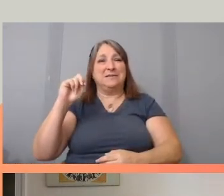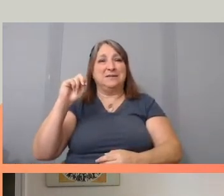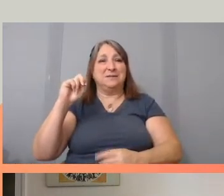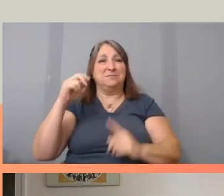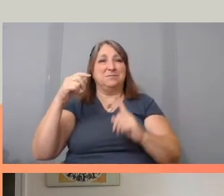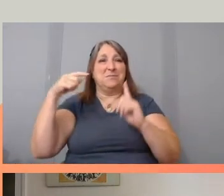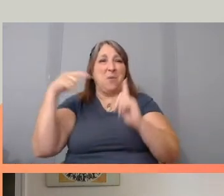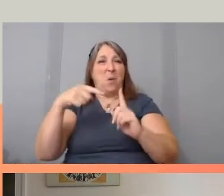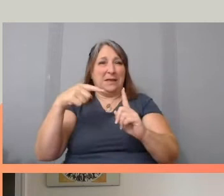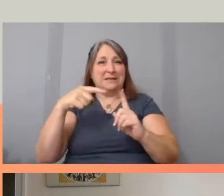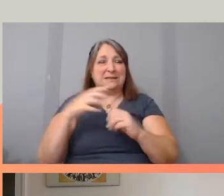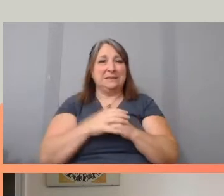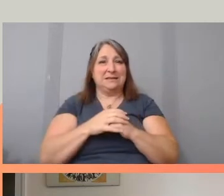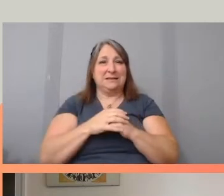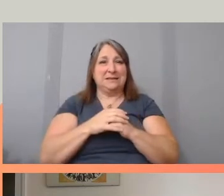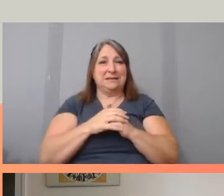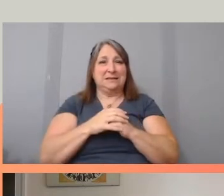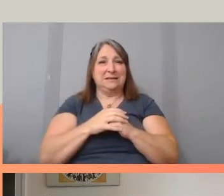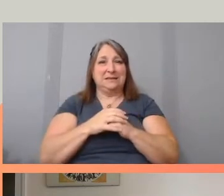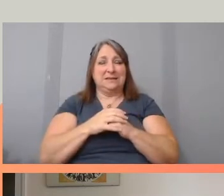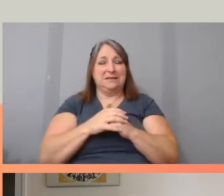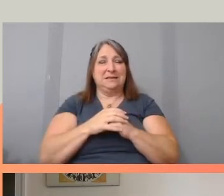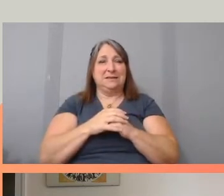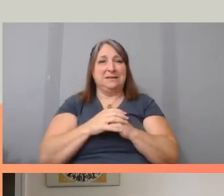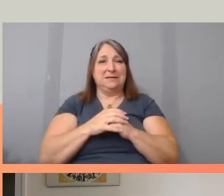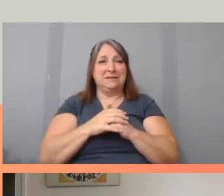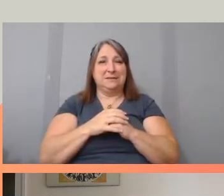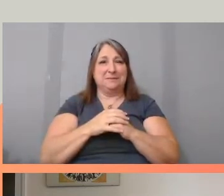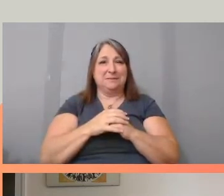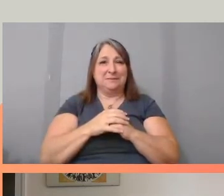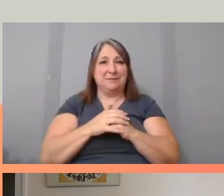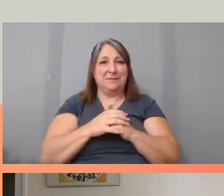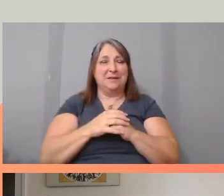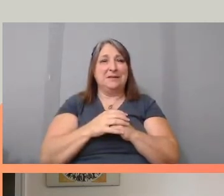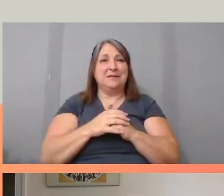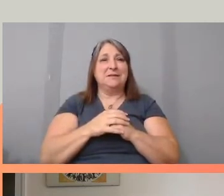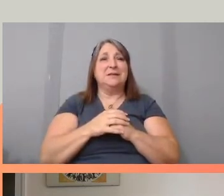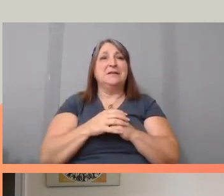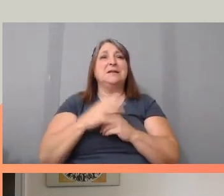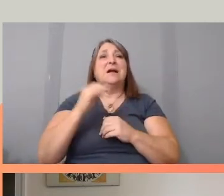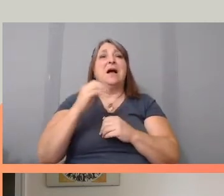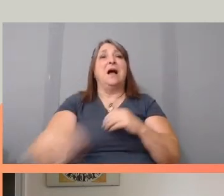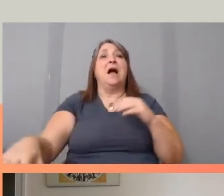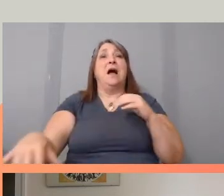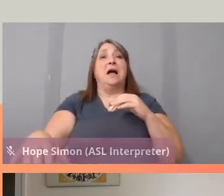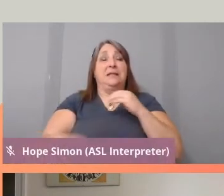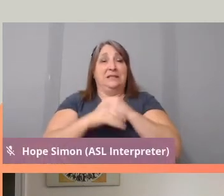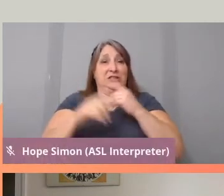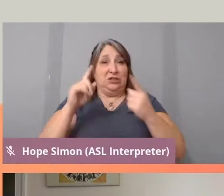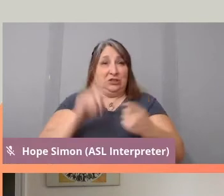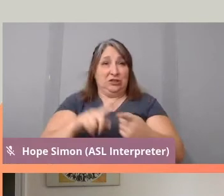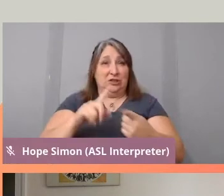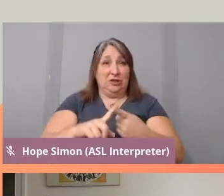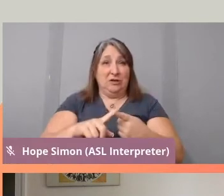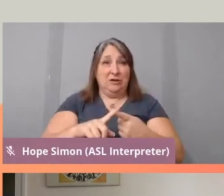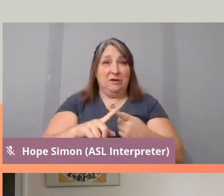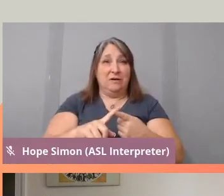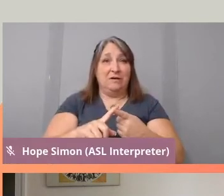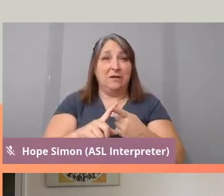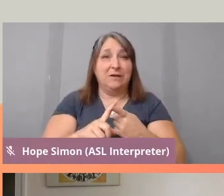And I think, you know, one of the, in addition to A-Doc Firelight, one of the early initiatives